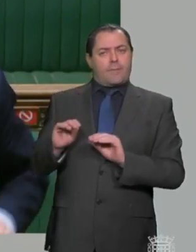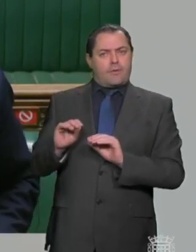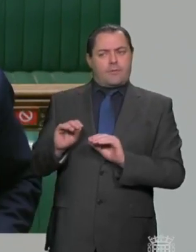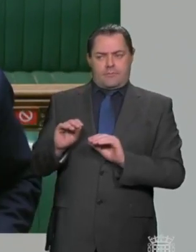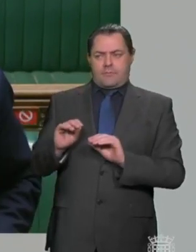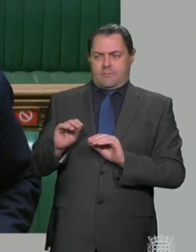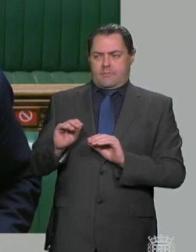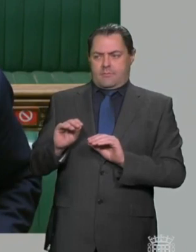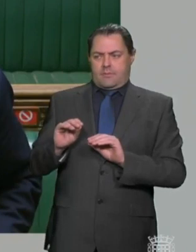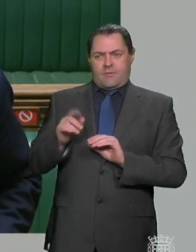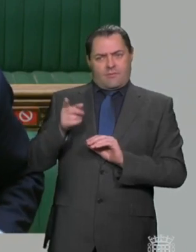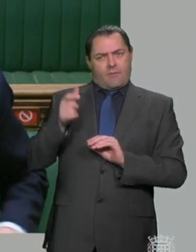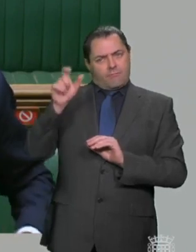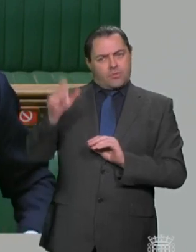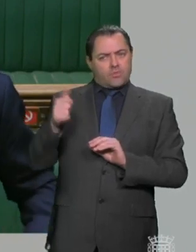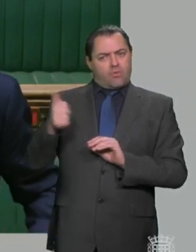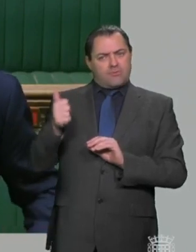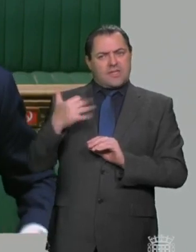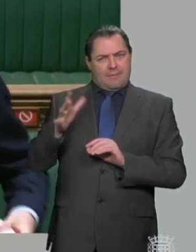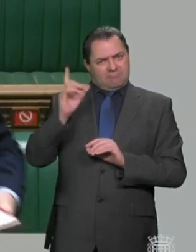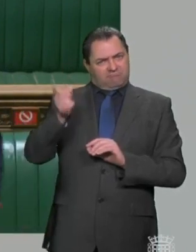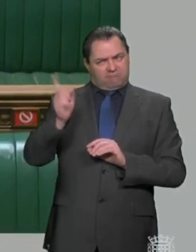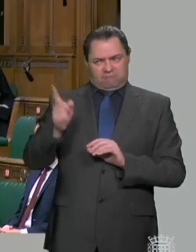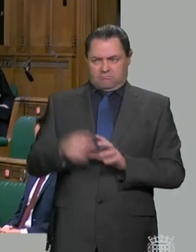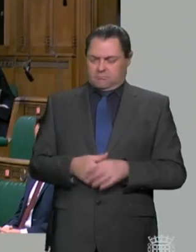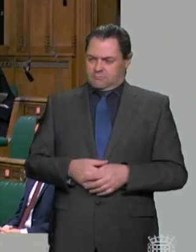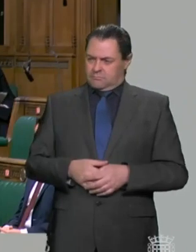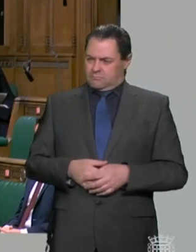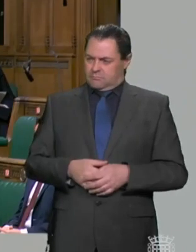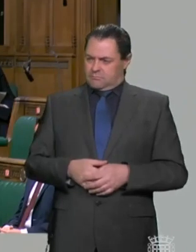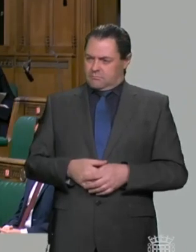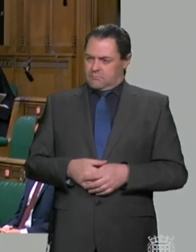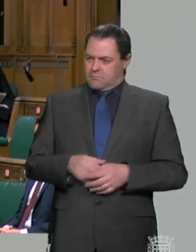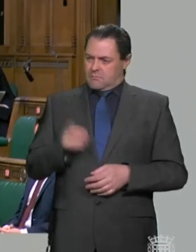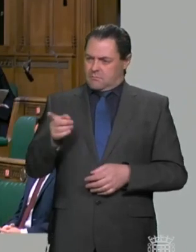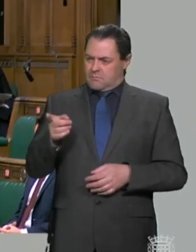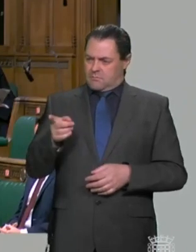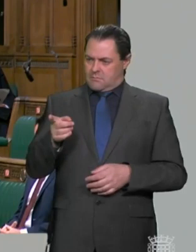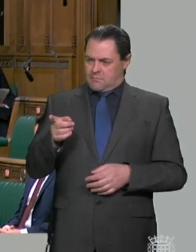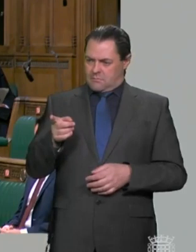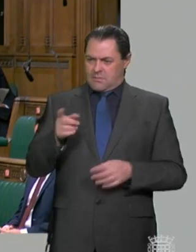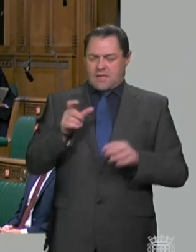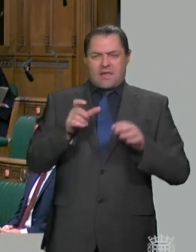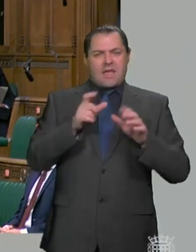Member has already had condign punishment. >> Katherine Fletcher (South Ribble) (Con)